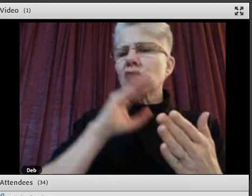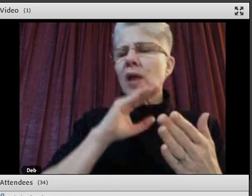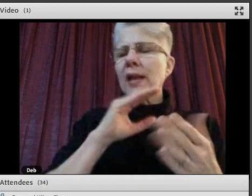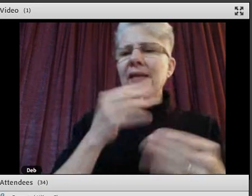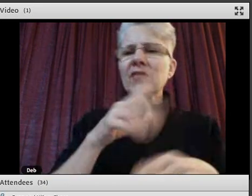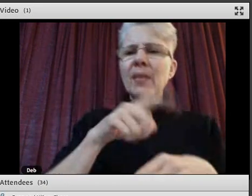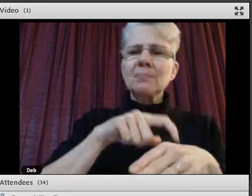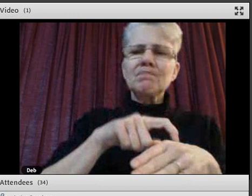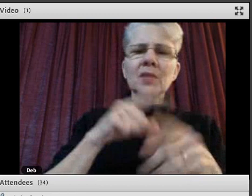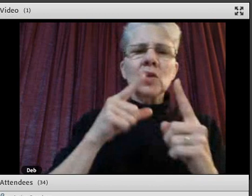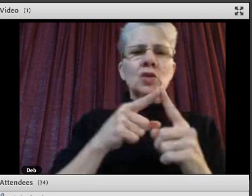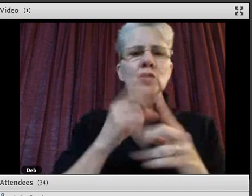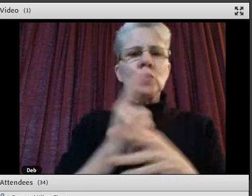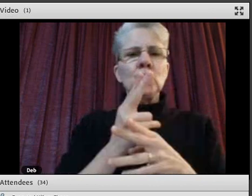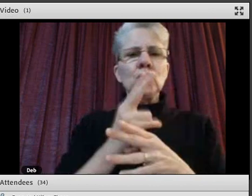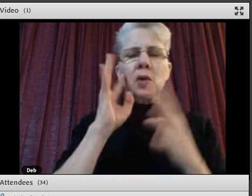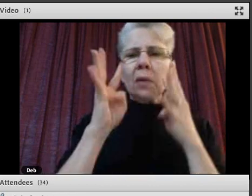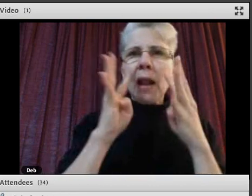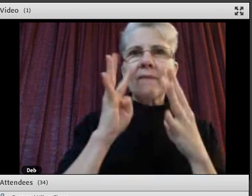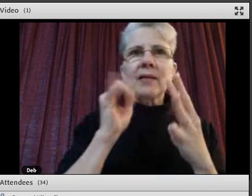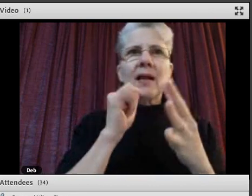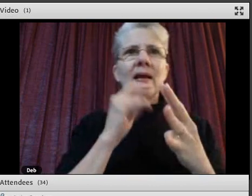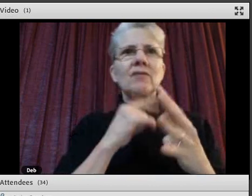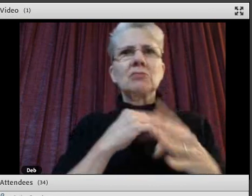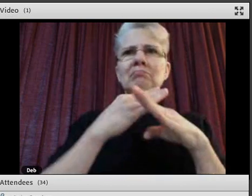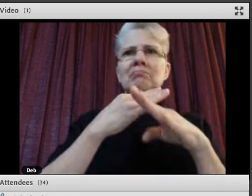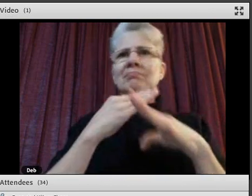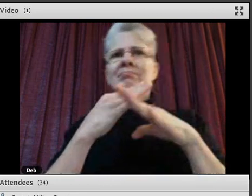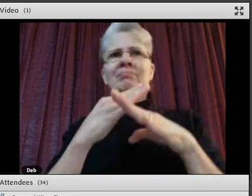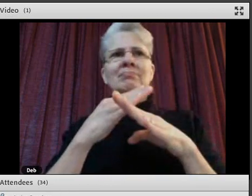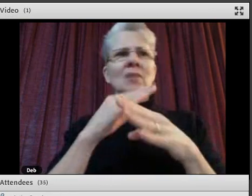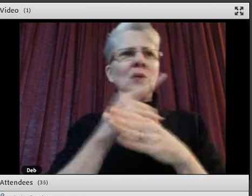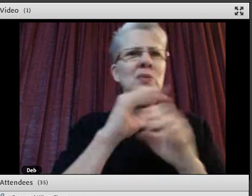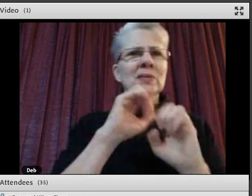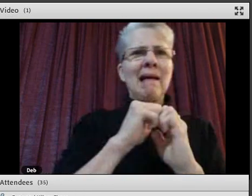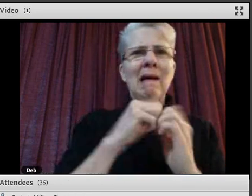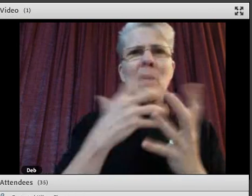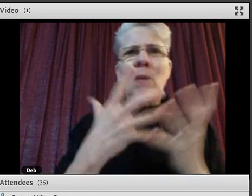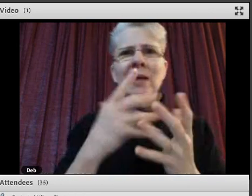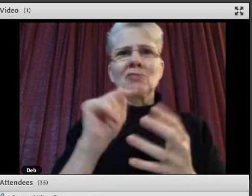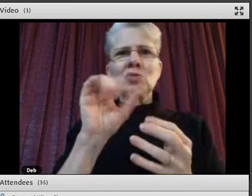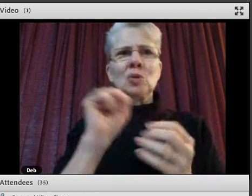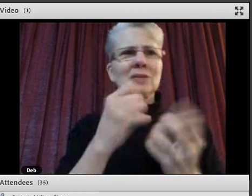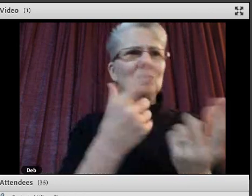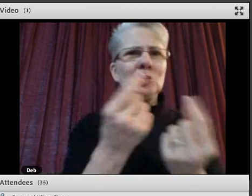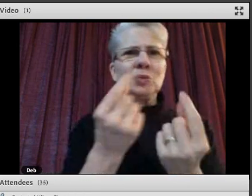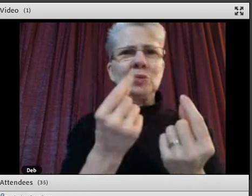And it will give them a chance to really use their creativity without having barriers of not knowing how to use the tools.